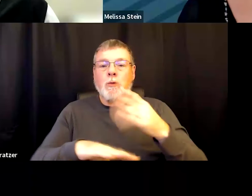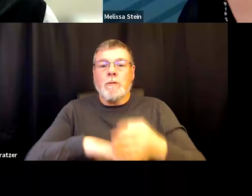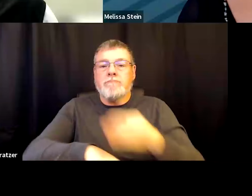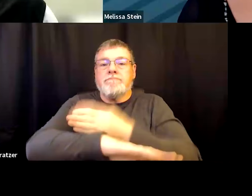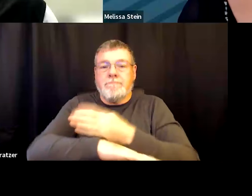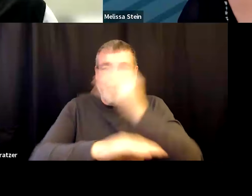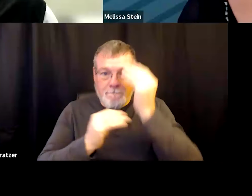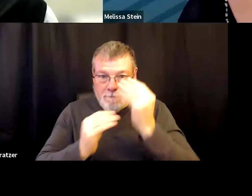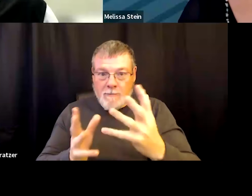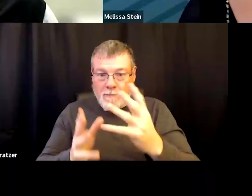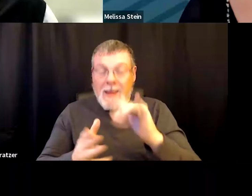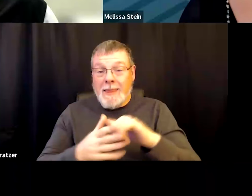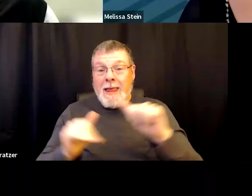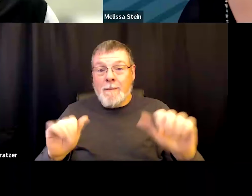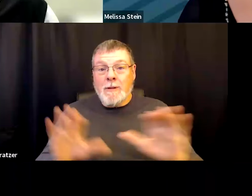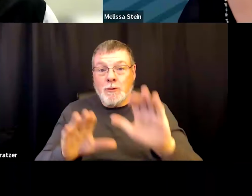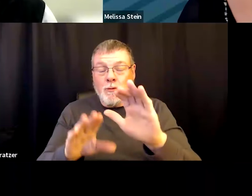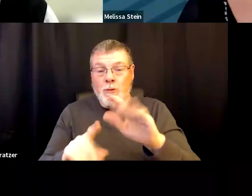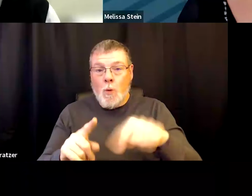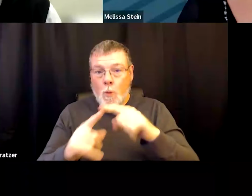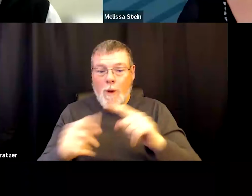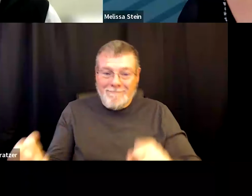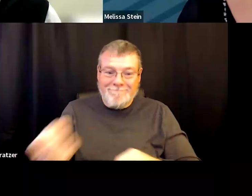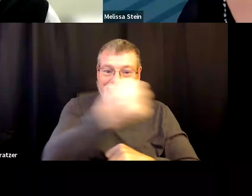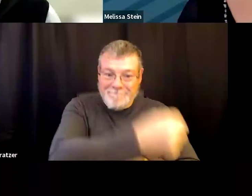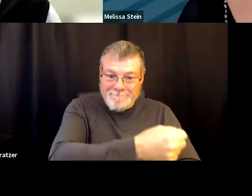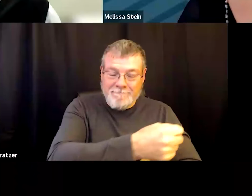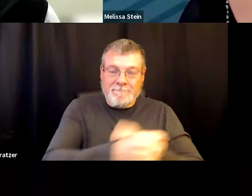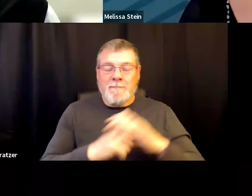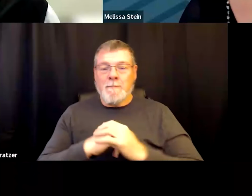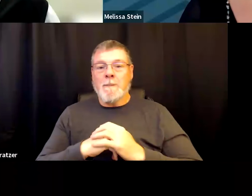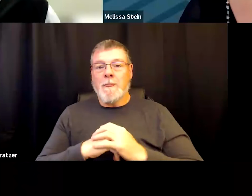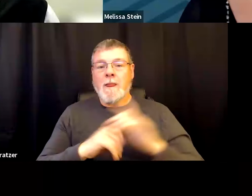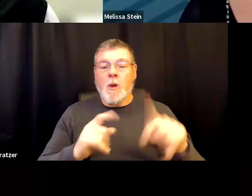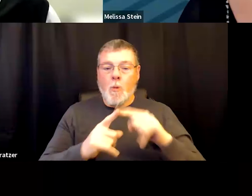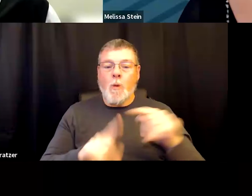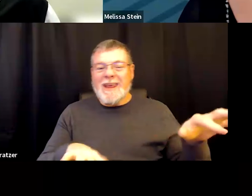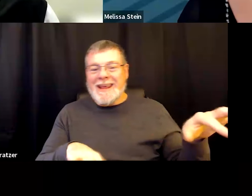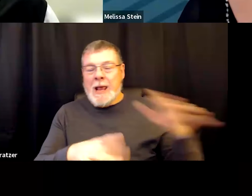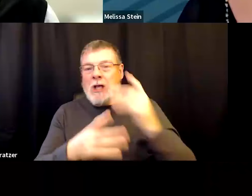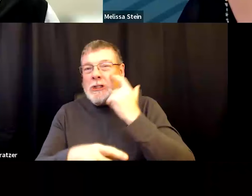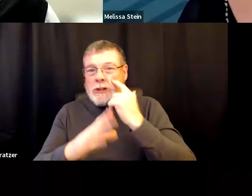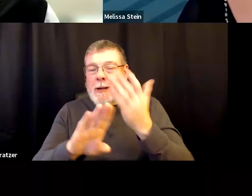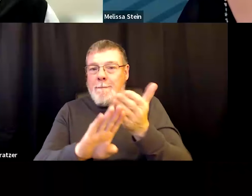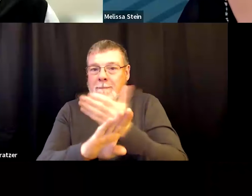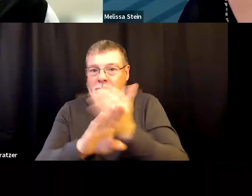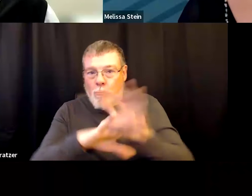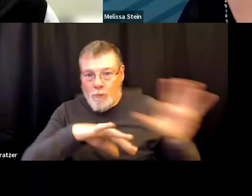that may have been conducted at the point of reception, at the point of pre-release, and then of course,